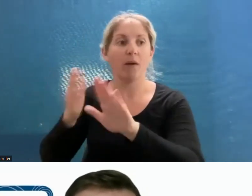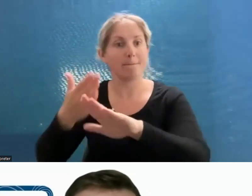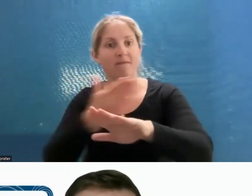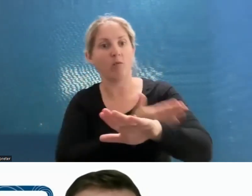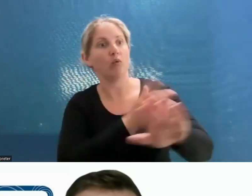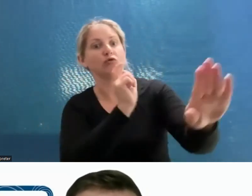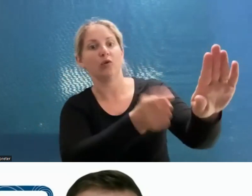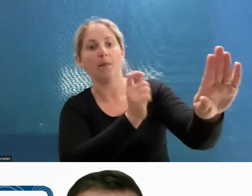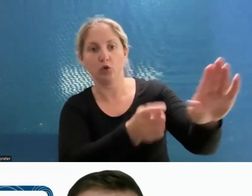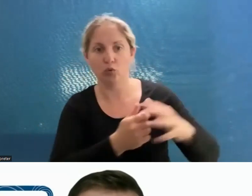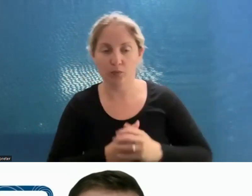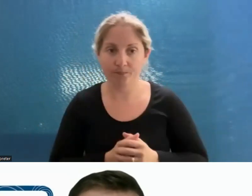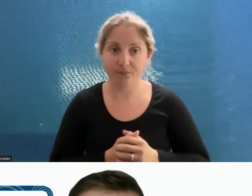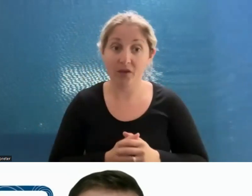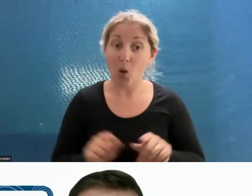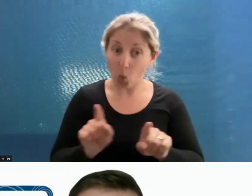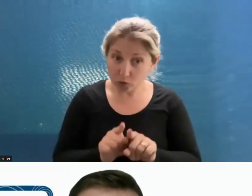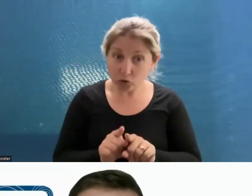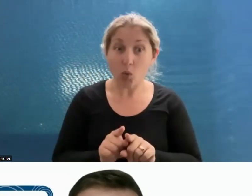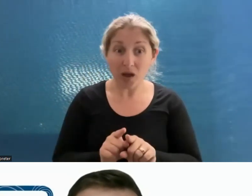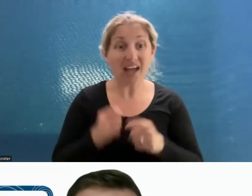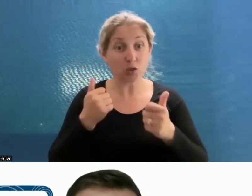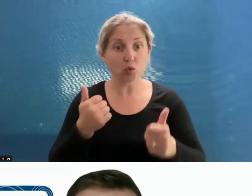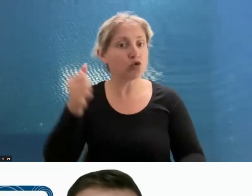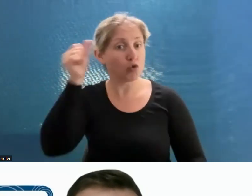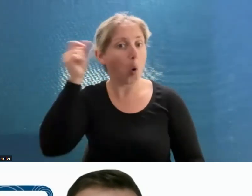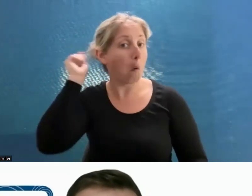But also, to reach out for that support that is available.